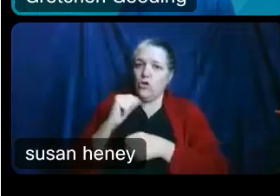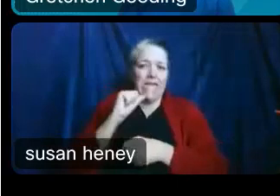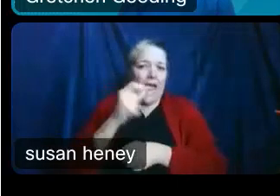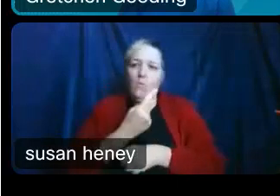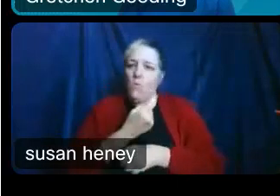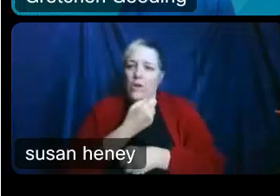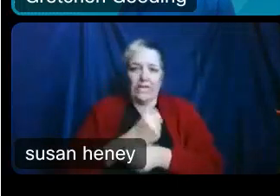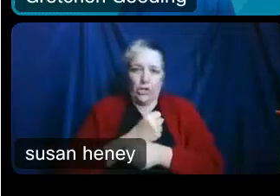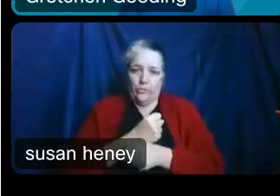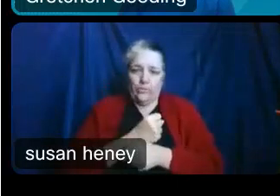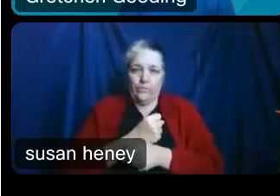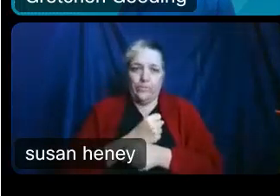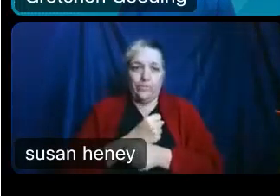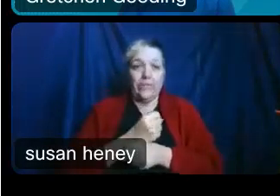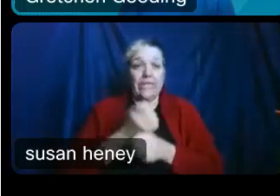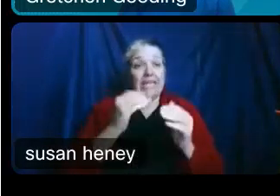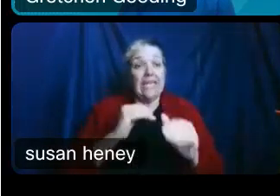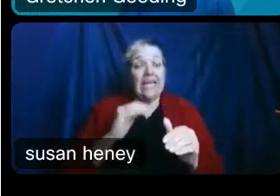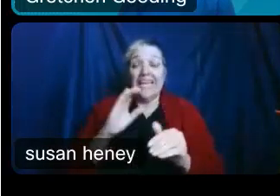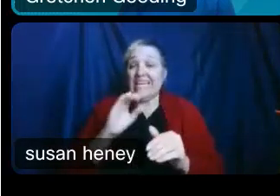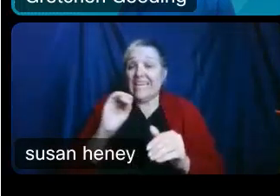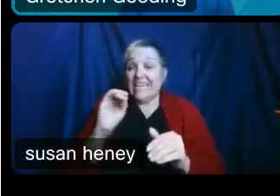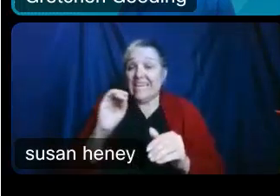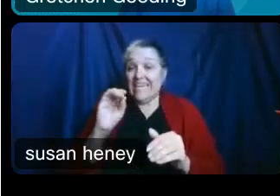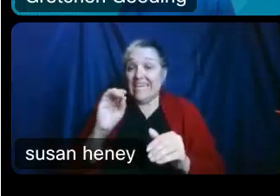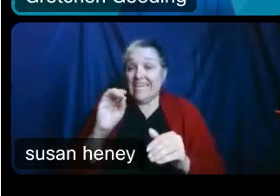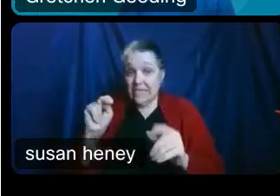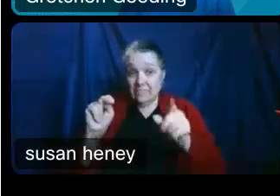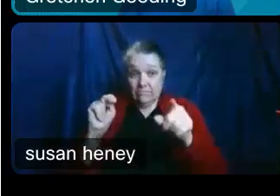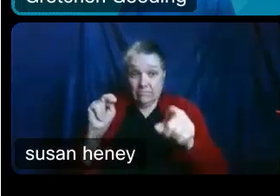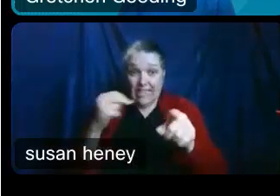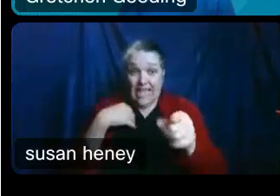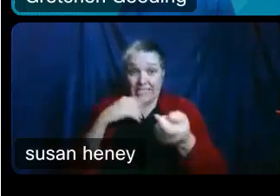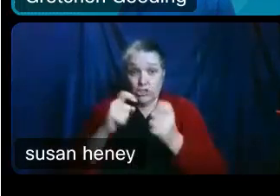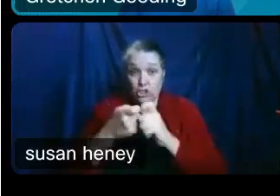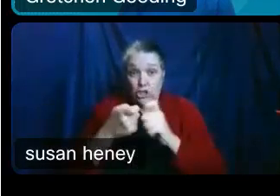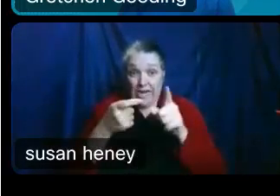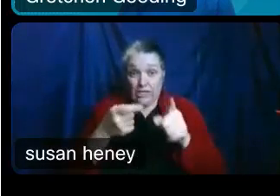finally, Connecticut counties will be replaced with nine planning zones. These planning zones